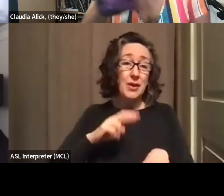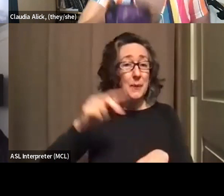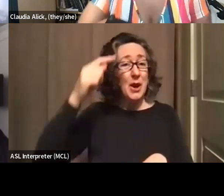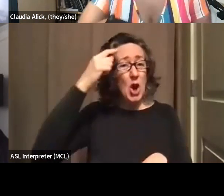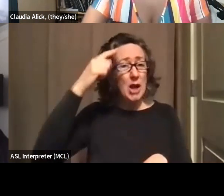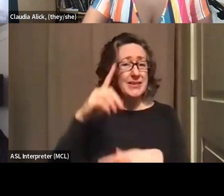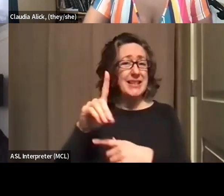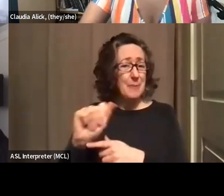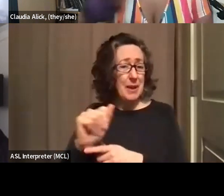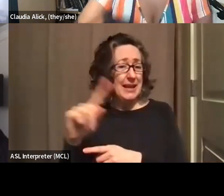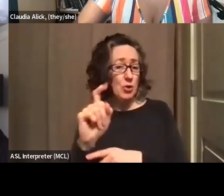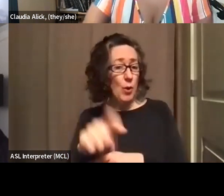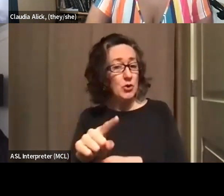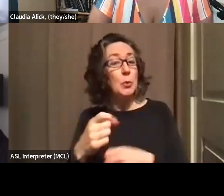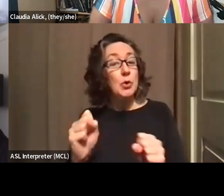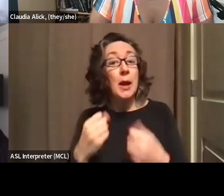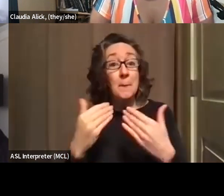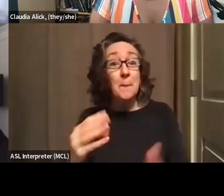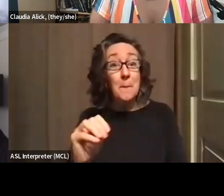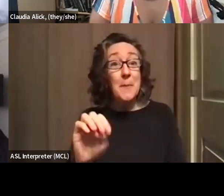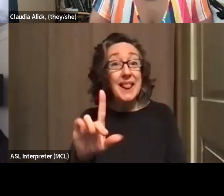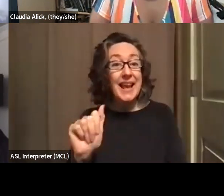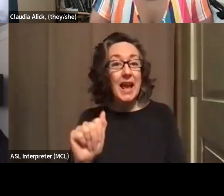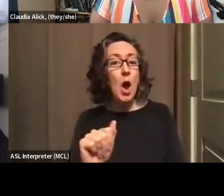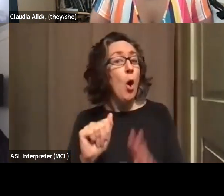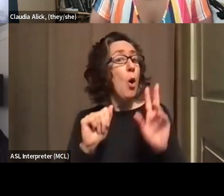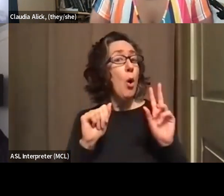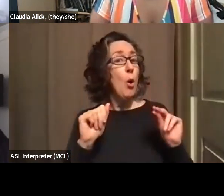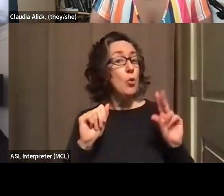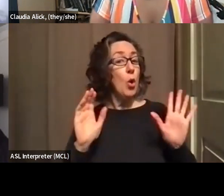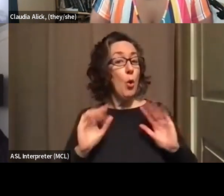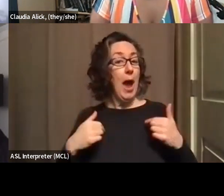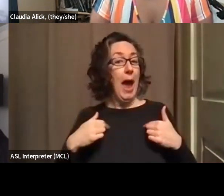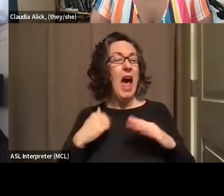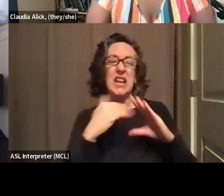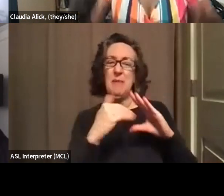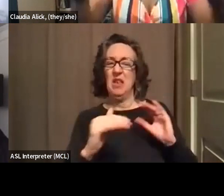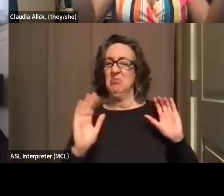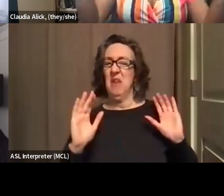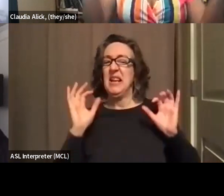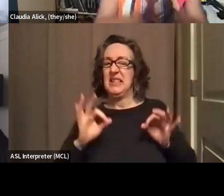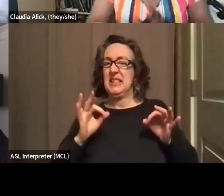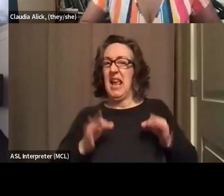We'll see. Go ahead, Malika. I am going to email you.